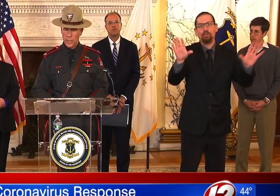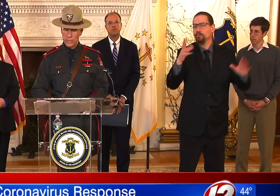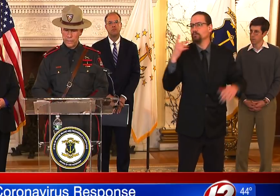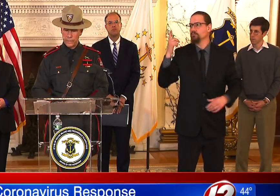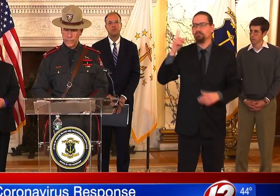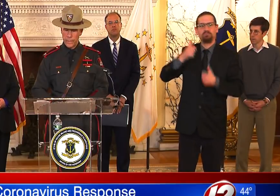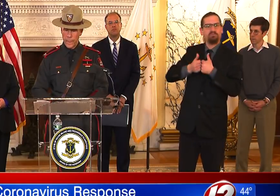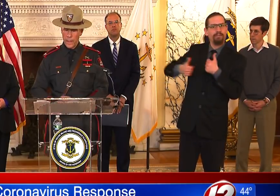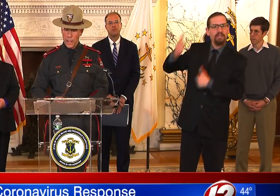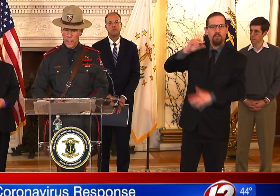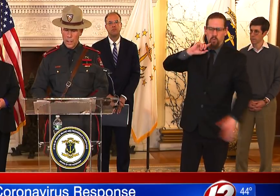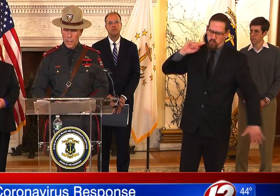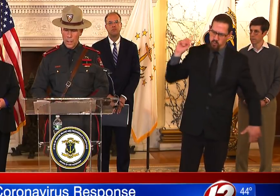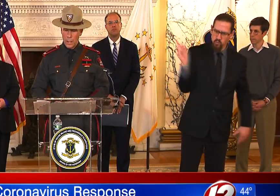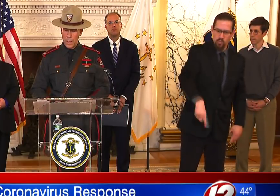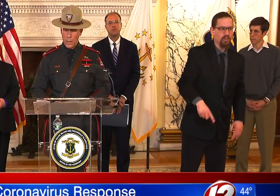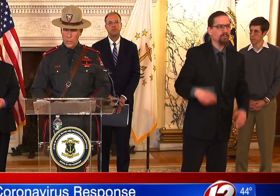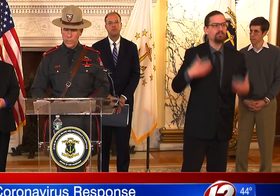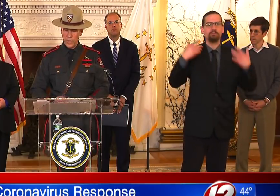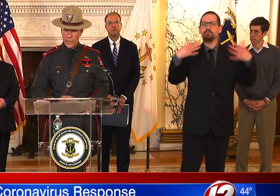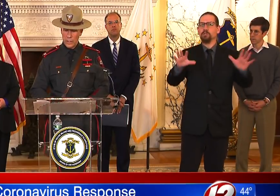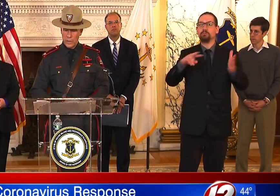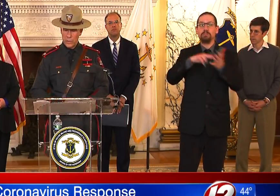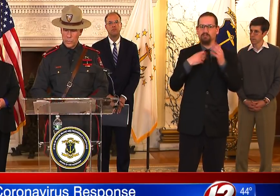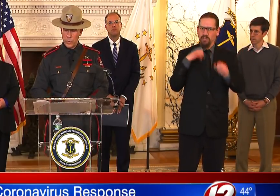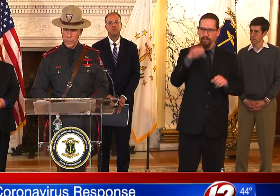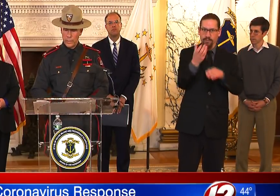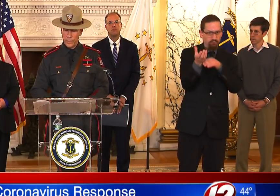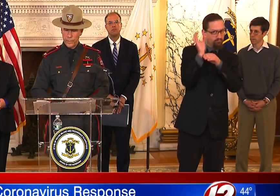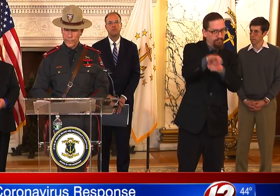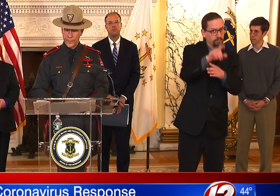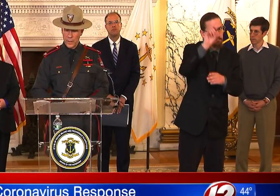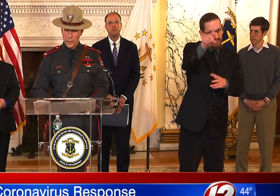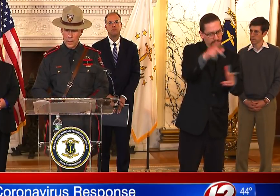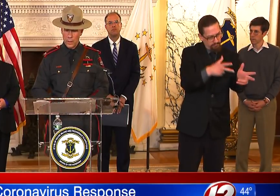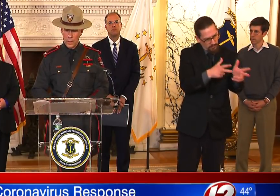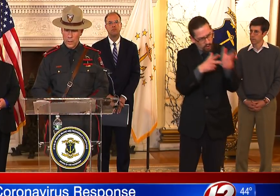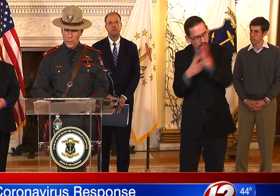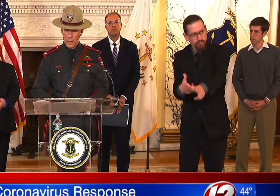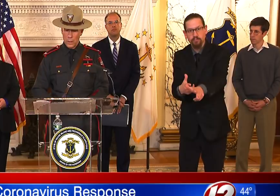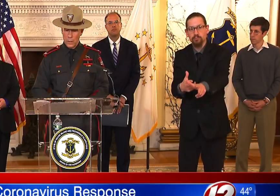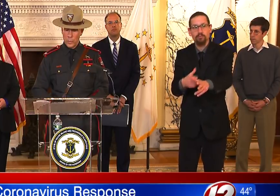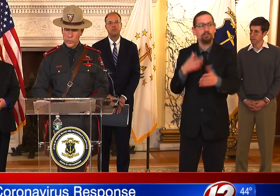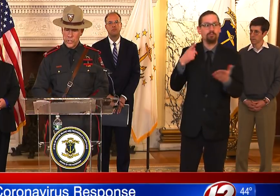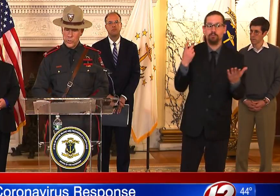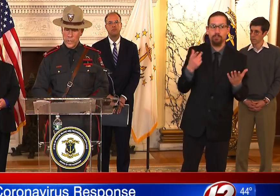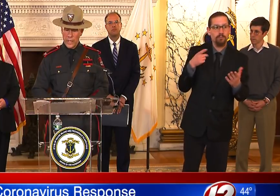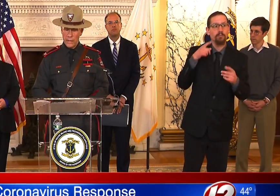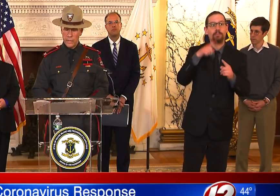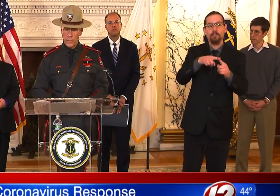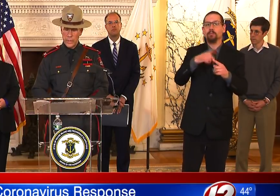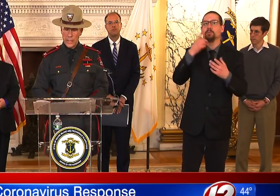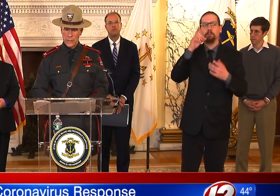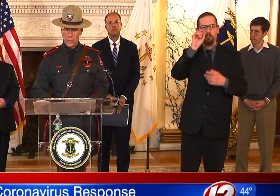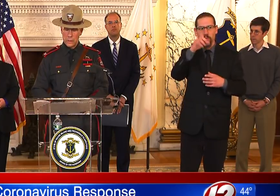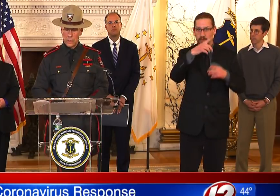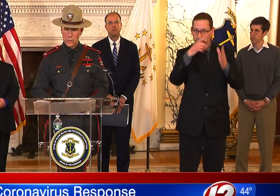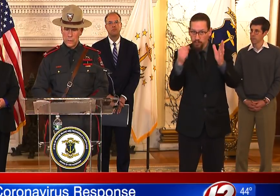WE HAVE LEGAL AUTHORITY TO DIRECT DRIVERS TO THESE INFORMATION STATIONS AS I HAVE OUTLINED. I WANT TO BE CLEAR ON THIS